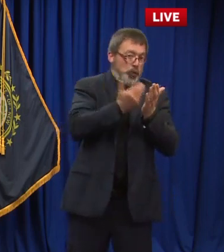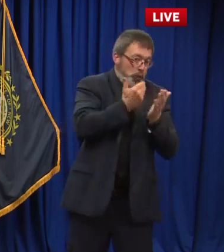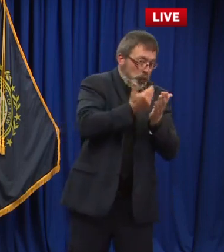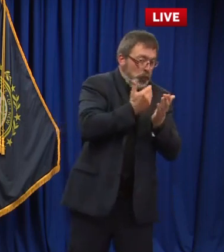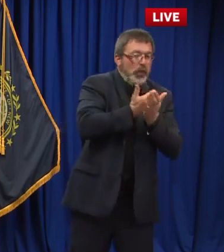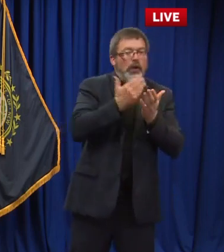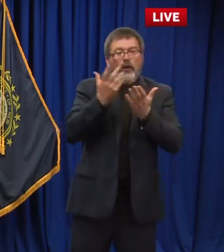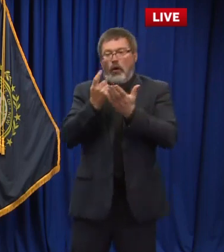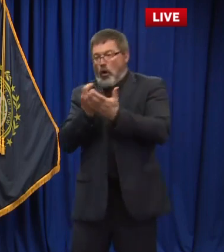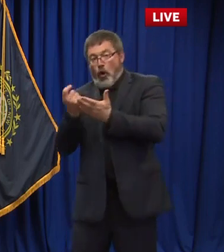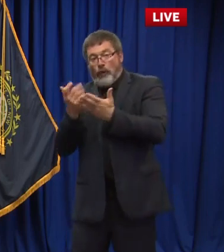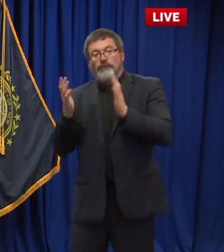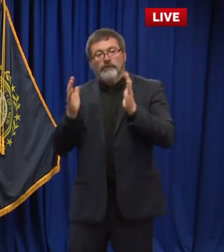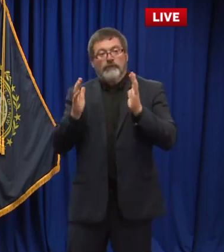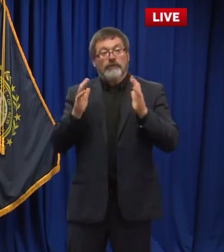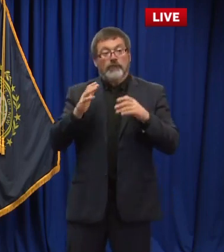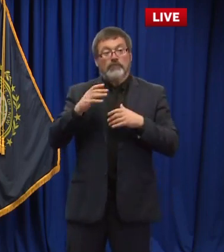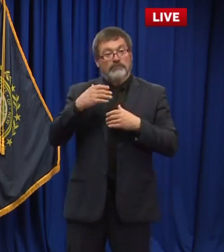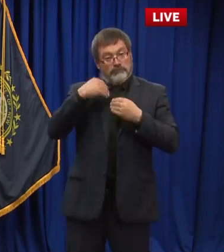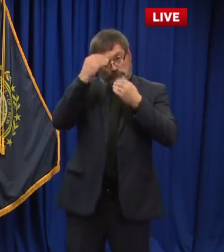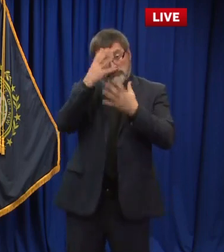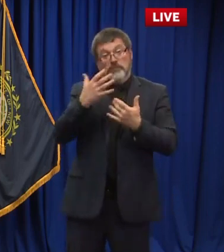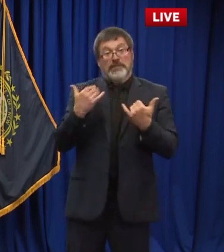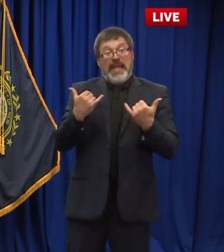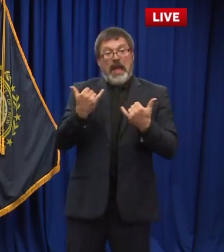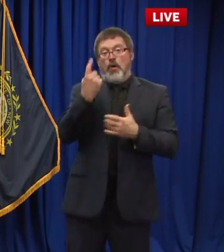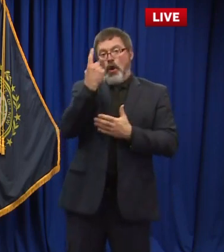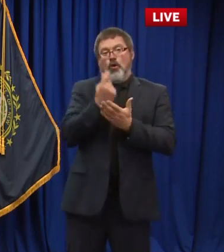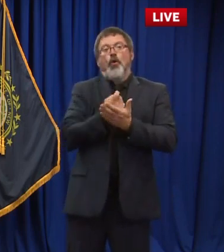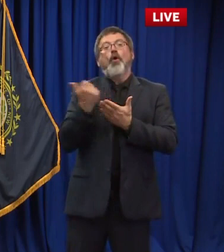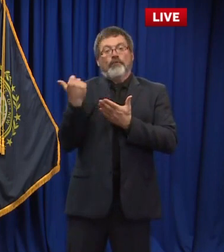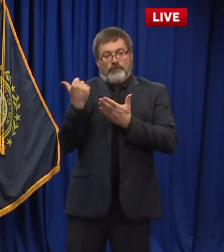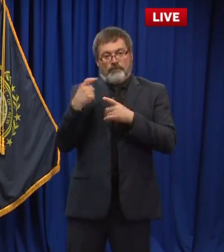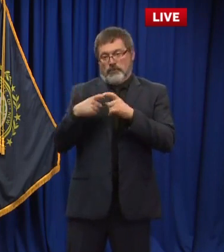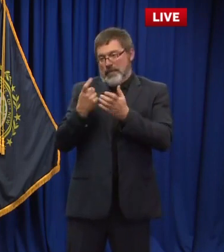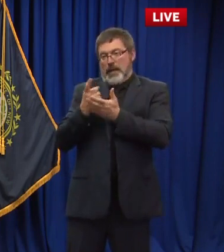WE WILL ISSUE AN UPDATE AGAIN ONLINE IN TODAY’S UPDATE.